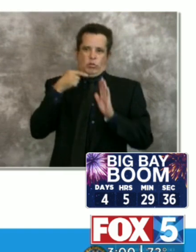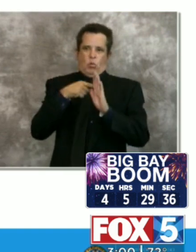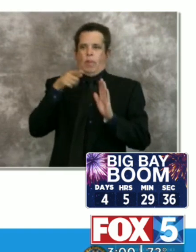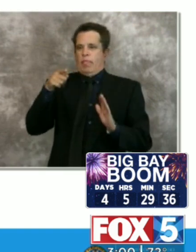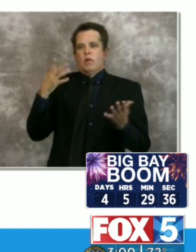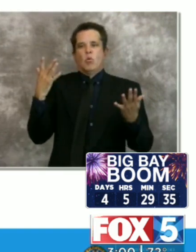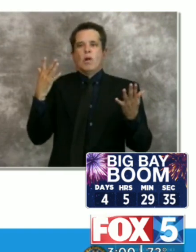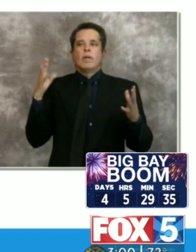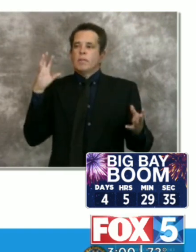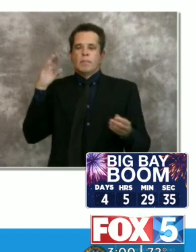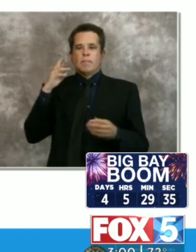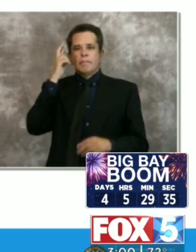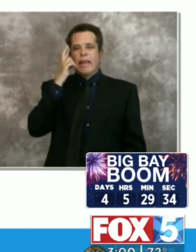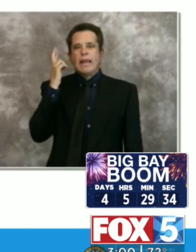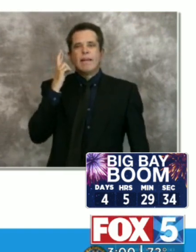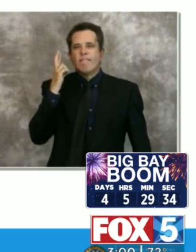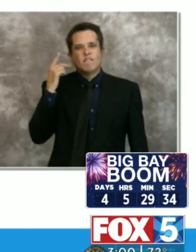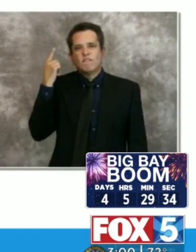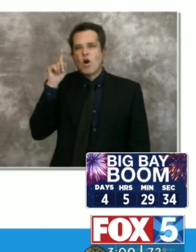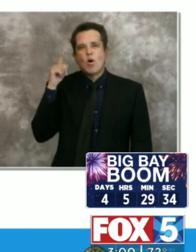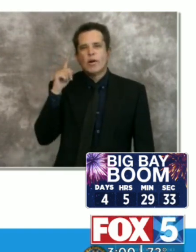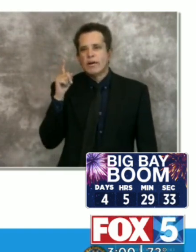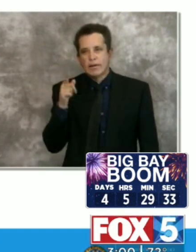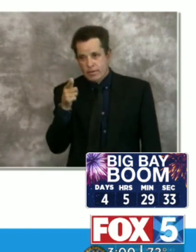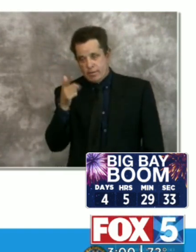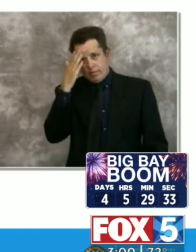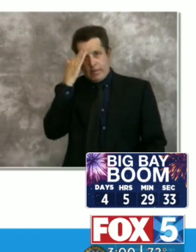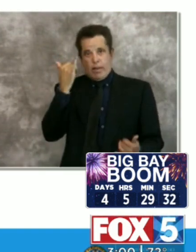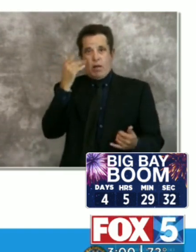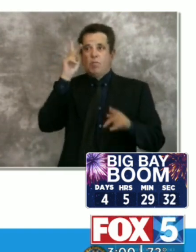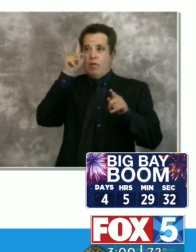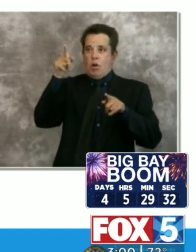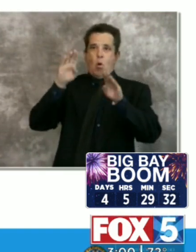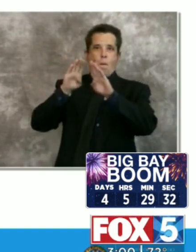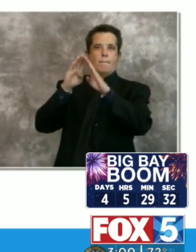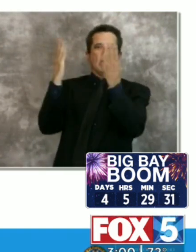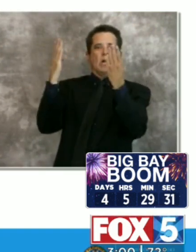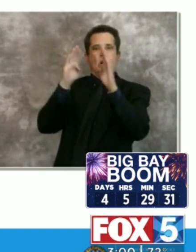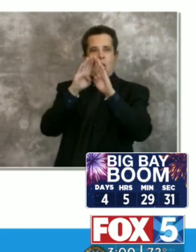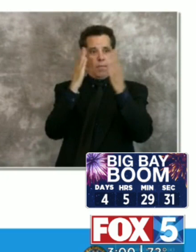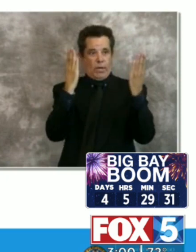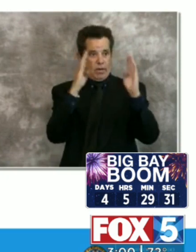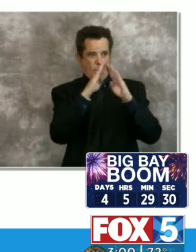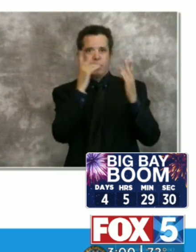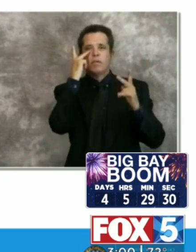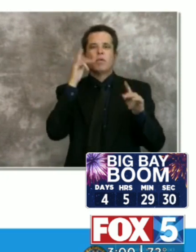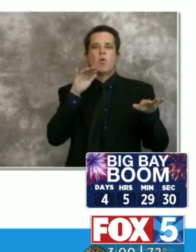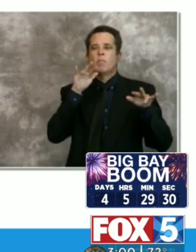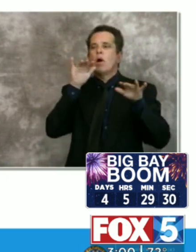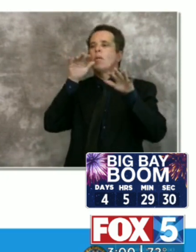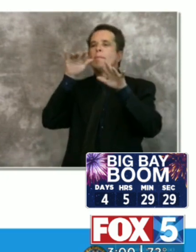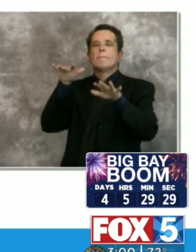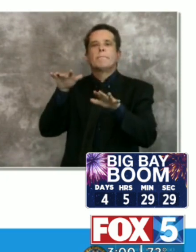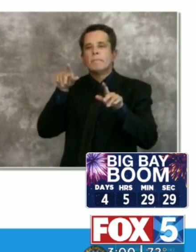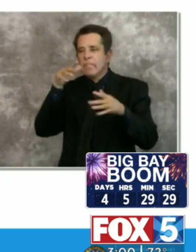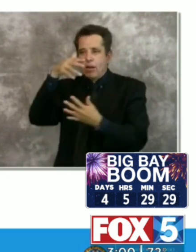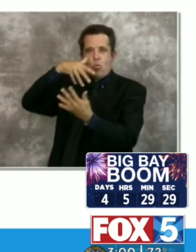OF COVID-19 CASES. SO NEXT SLIDE. WHAT THIS IS ALL MEAN. AND BECAUSE OF A INCREASED